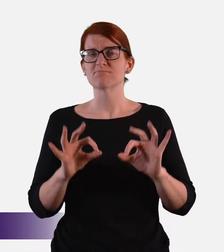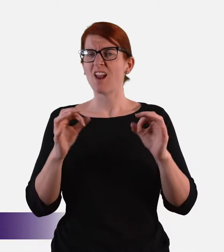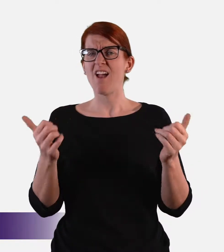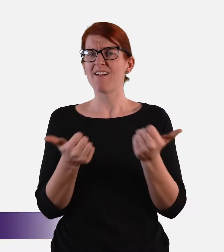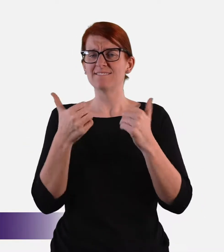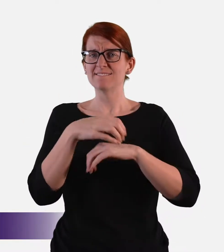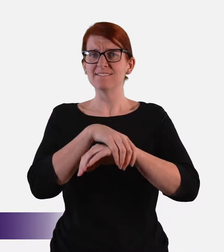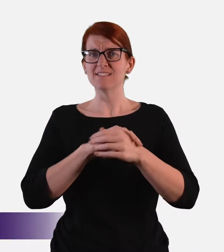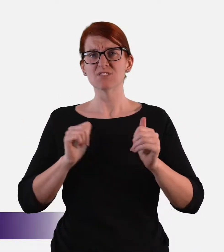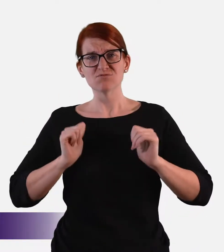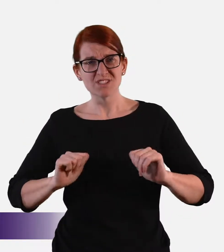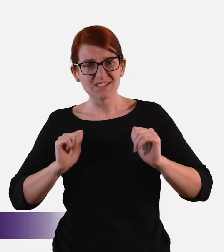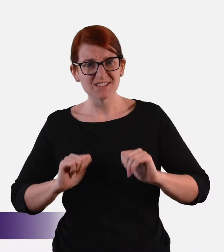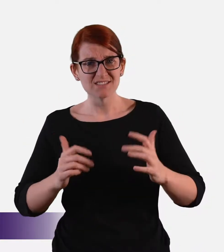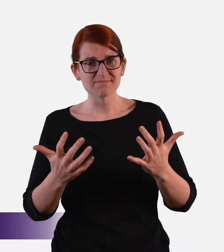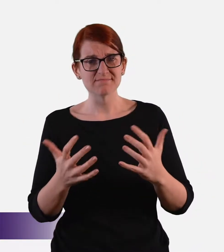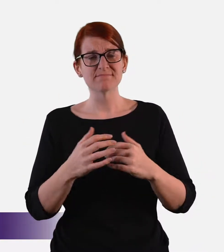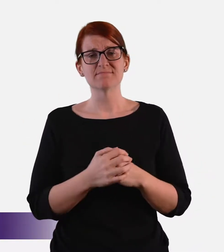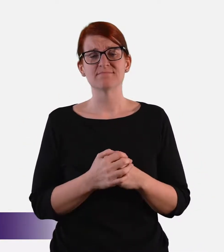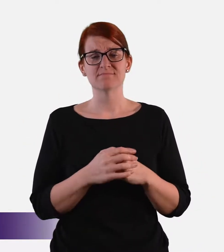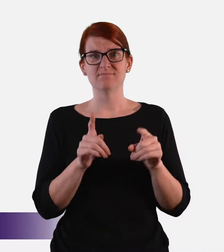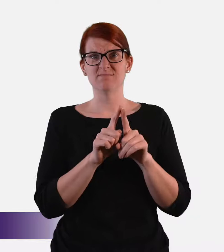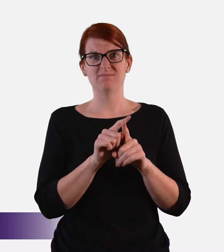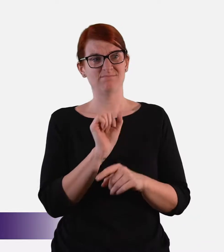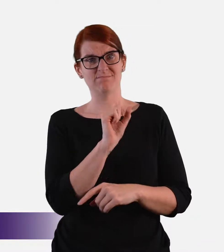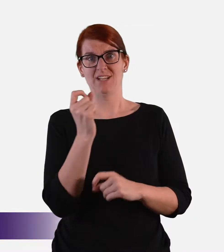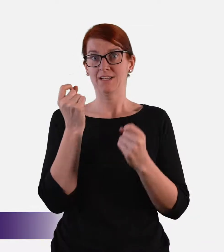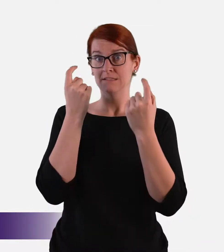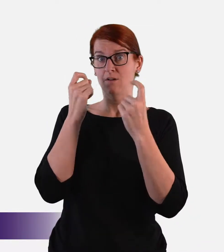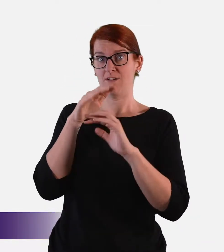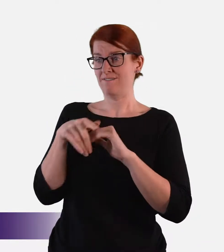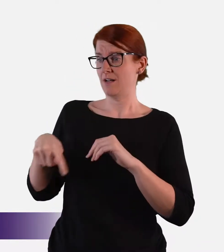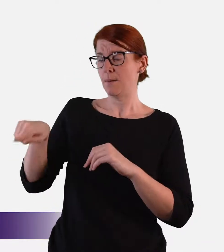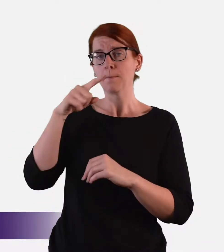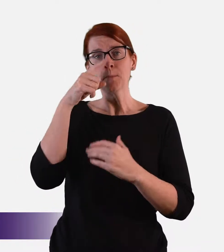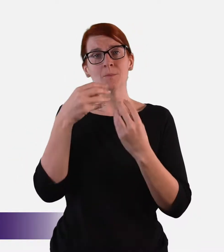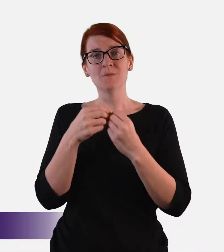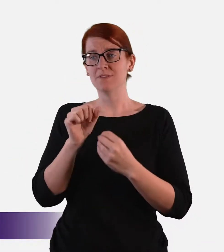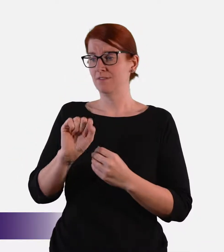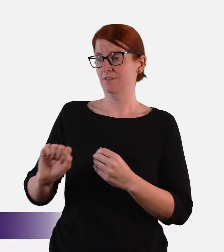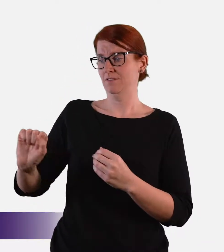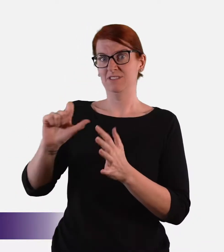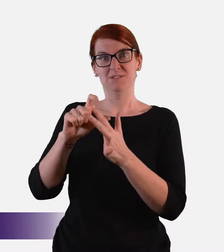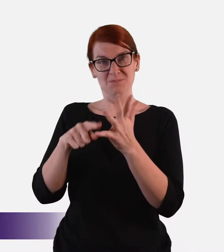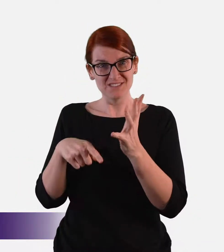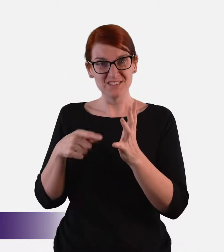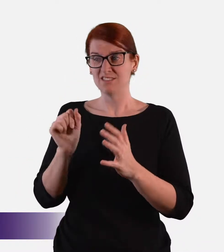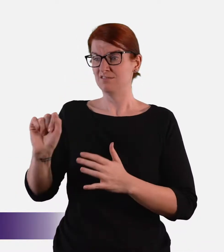A lack of police training and understanding of people's lived experience -